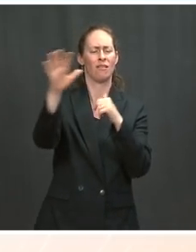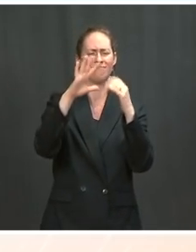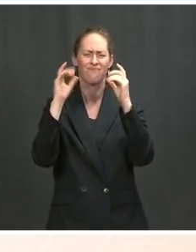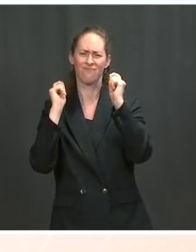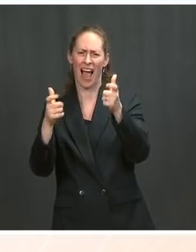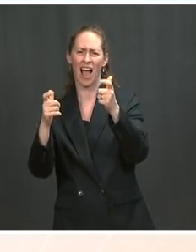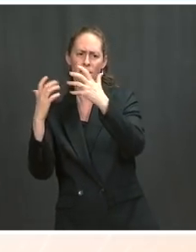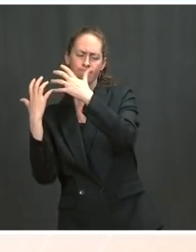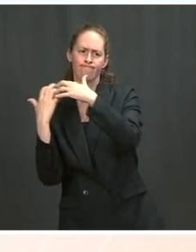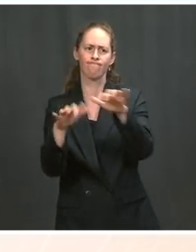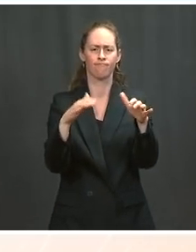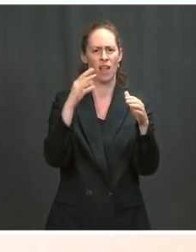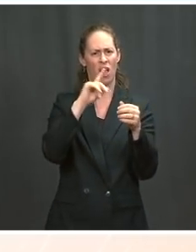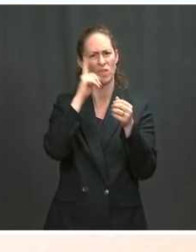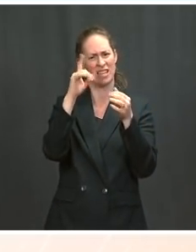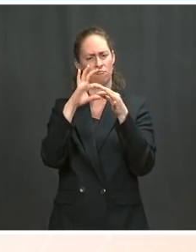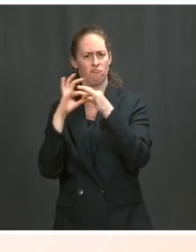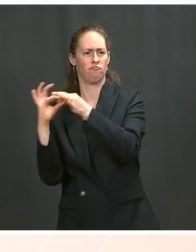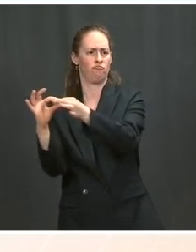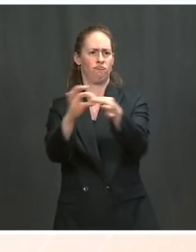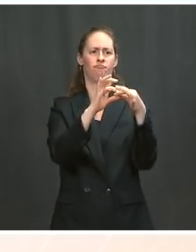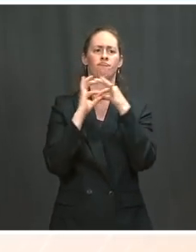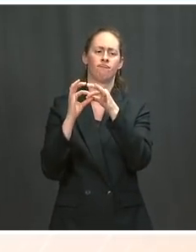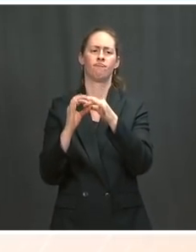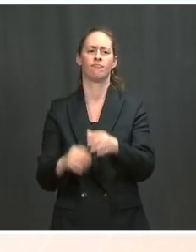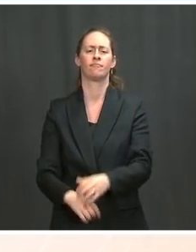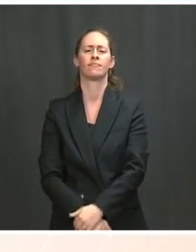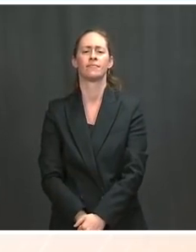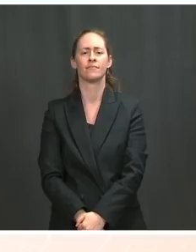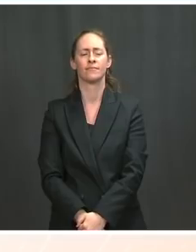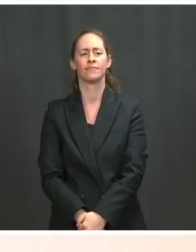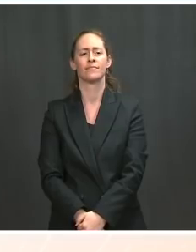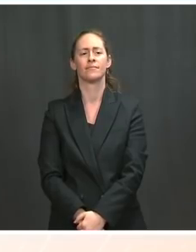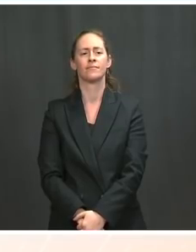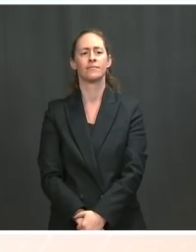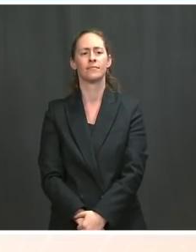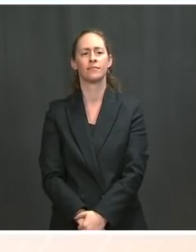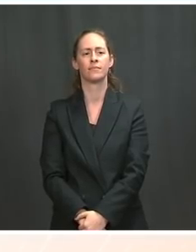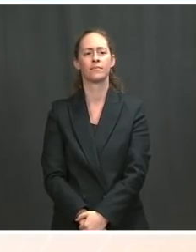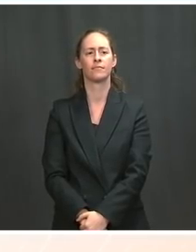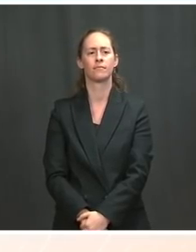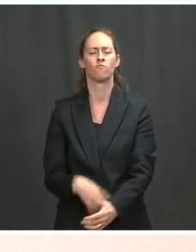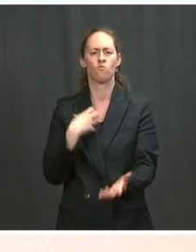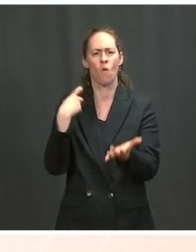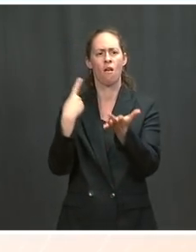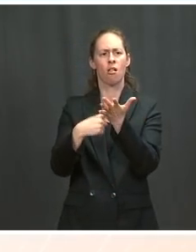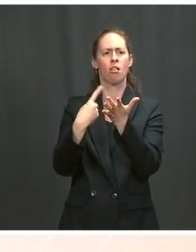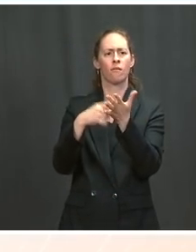I just wanted to speak to the unemployment insurance numbers that came out this morning: